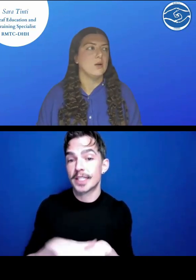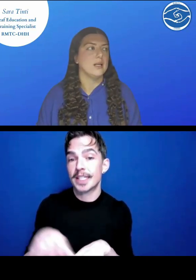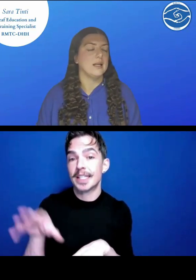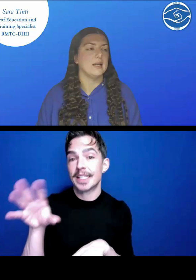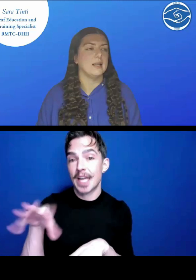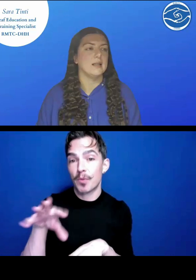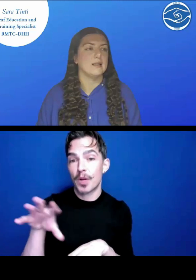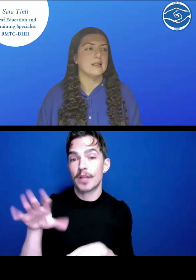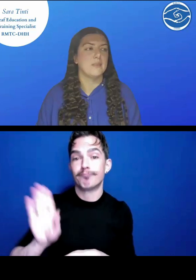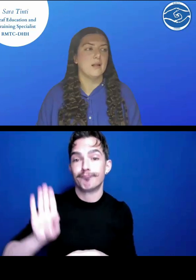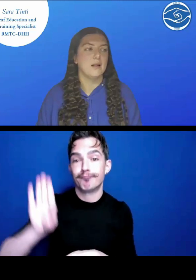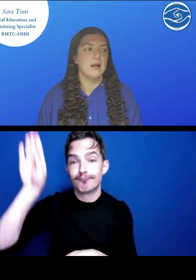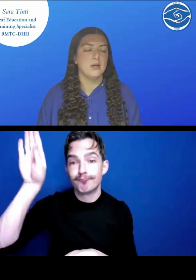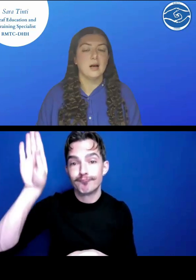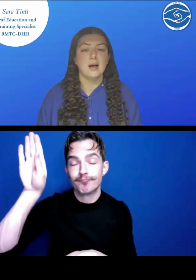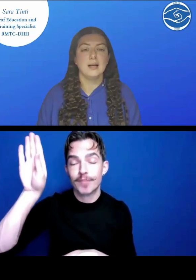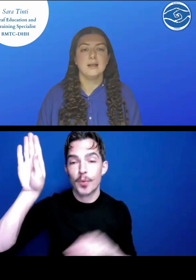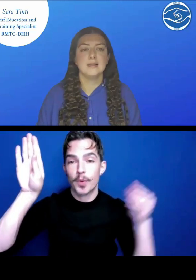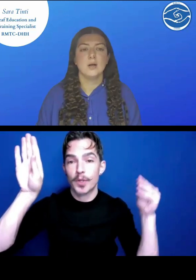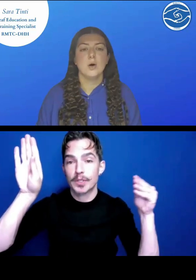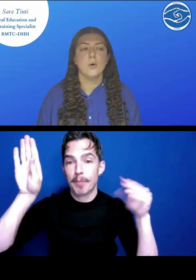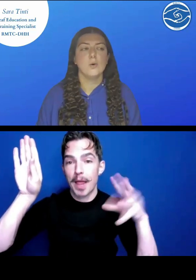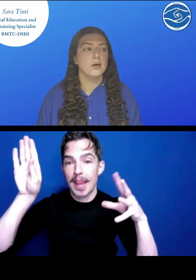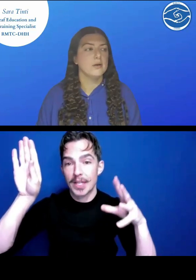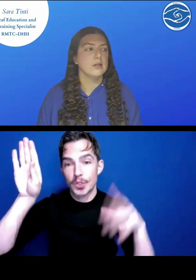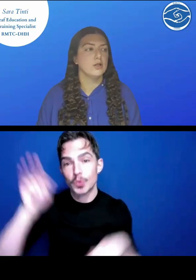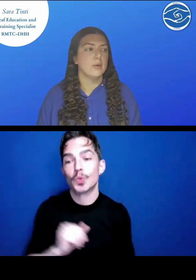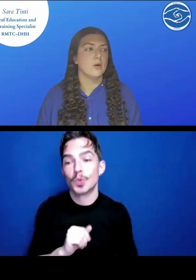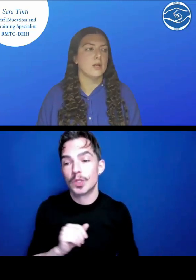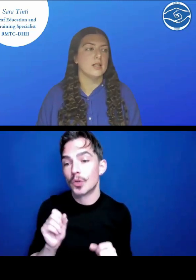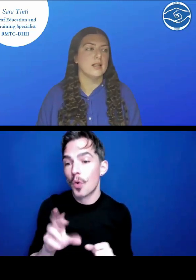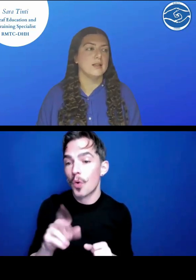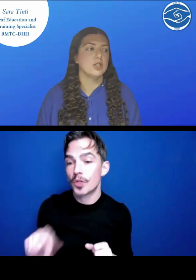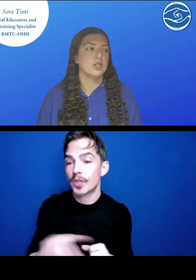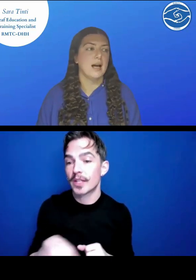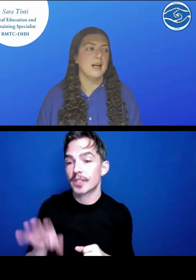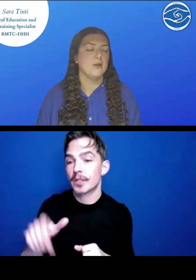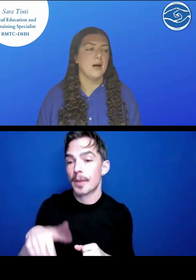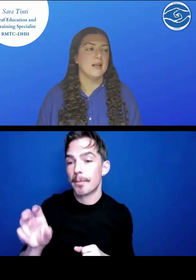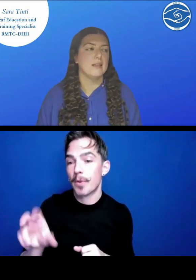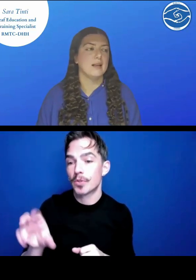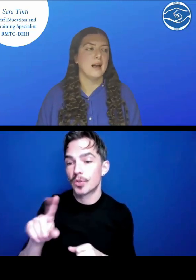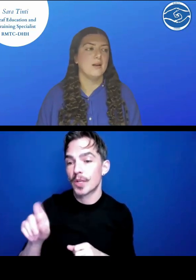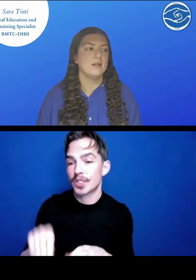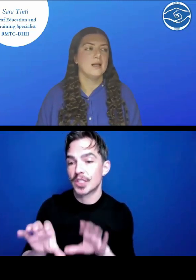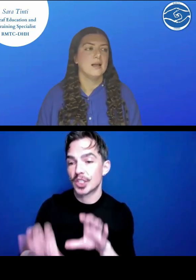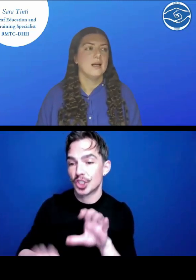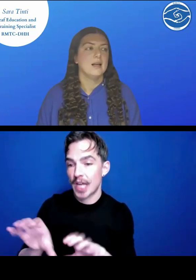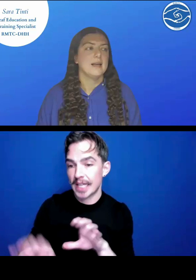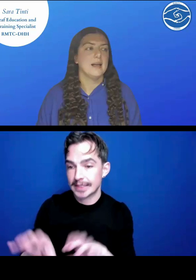and we can spotlight you guys or you can drop a question in the chat if you have anything else.